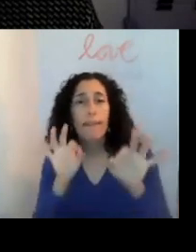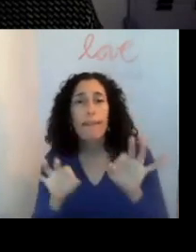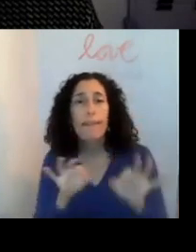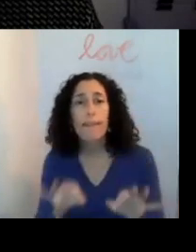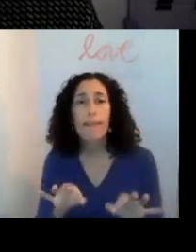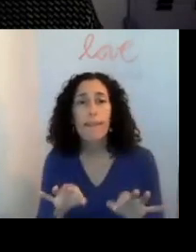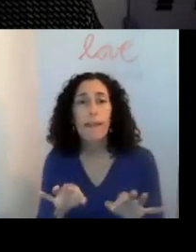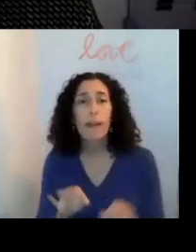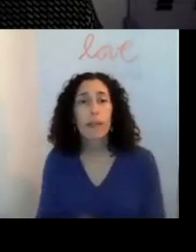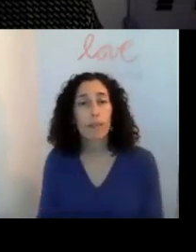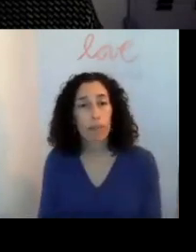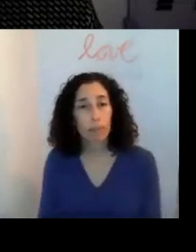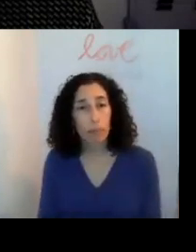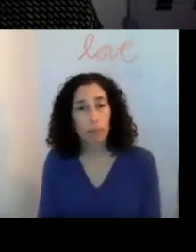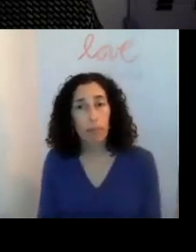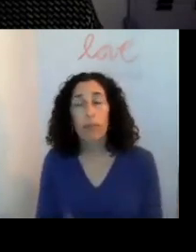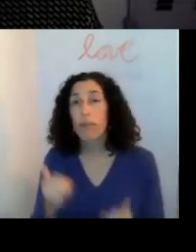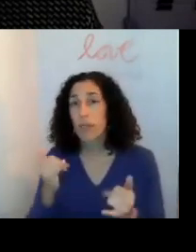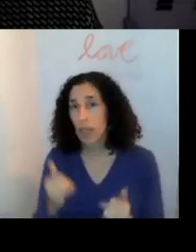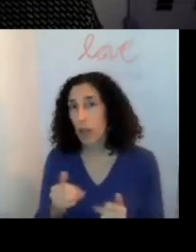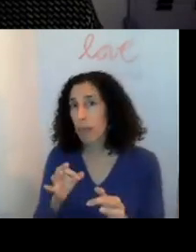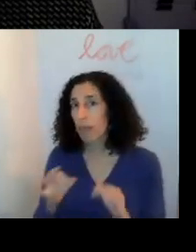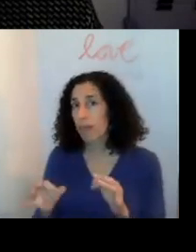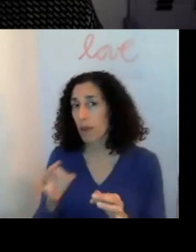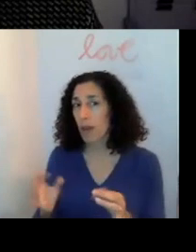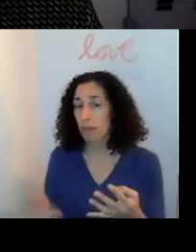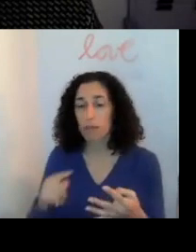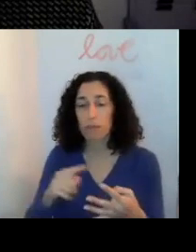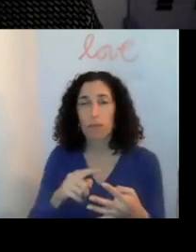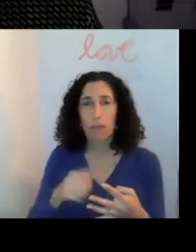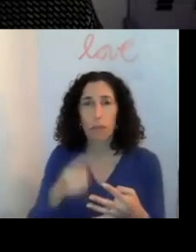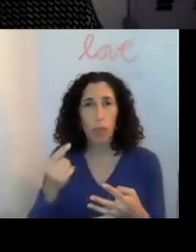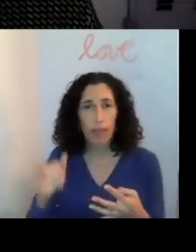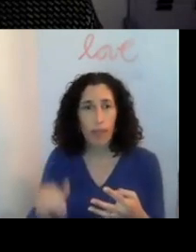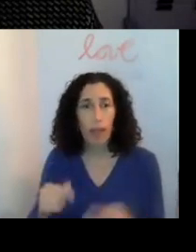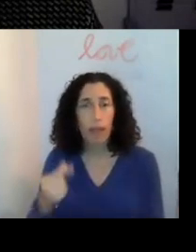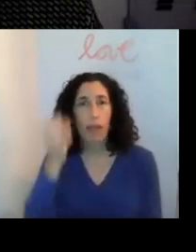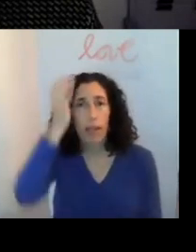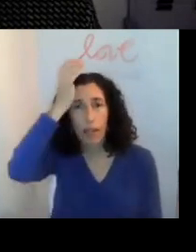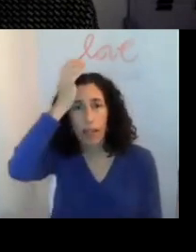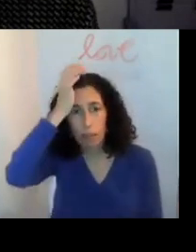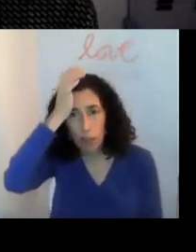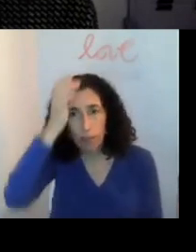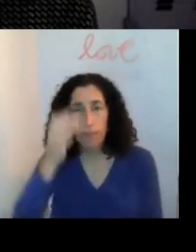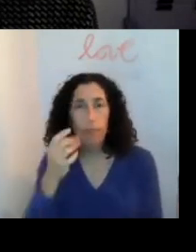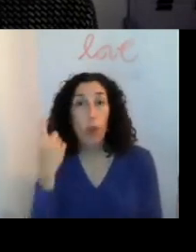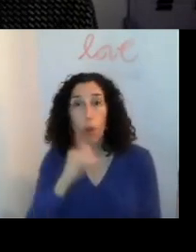head of cabbage made of broad, veiny green leaves that wrap around and under one another,